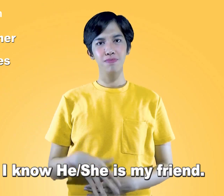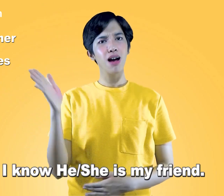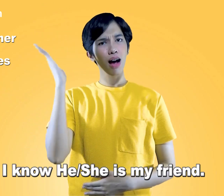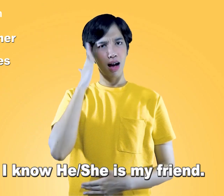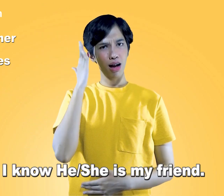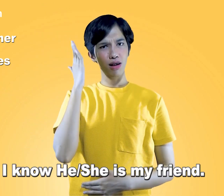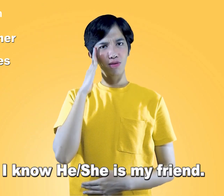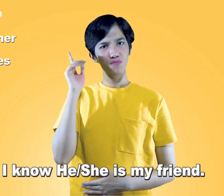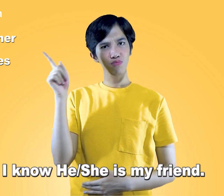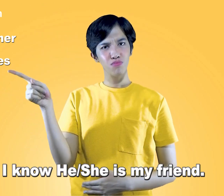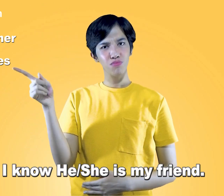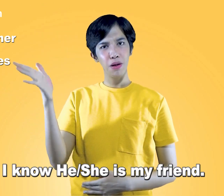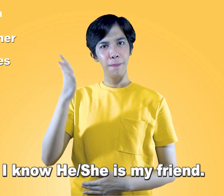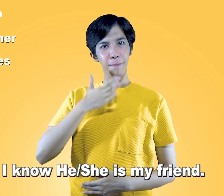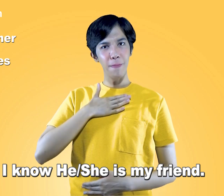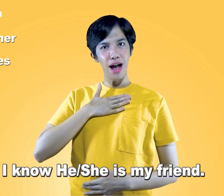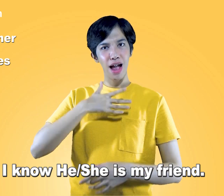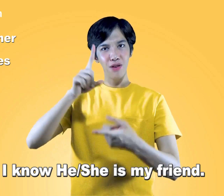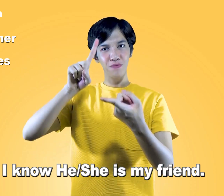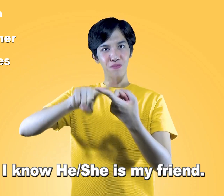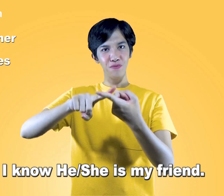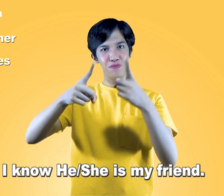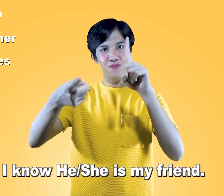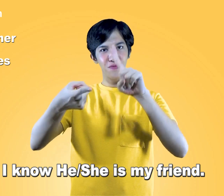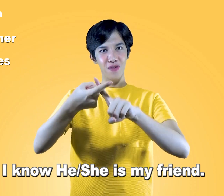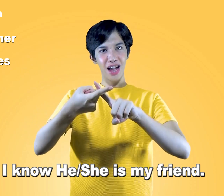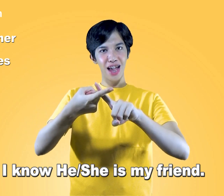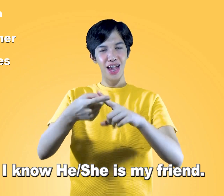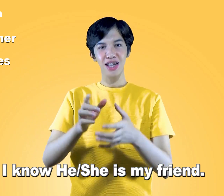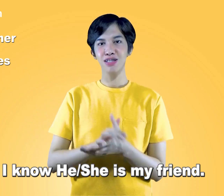I know he/she is my friend.